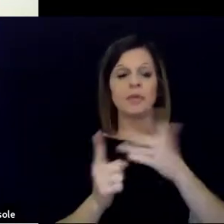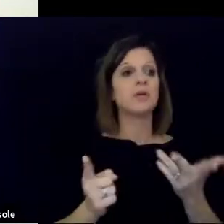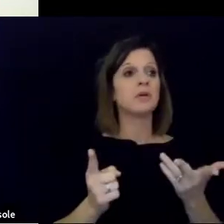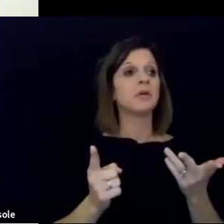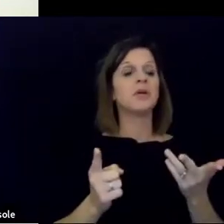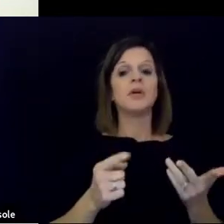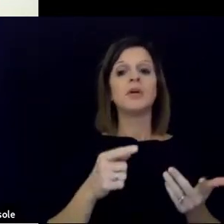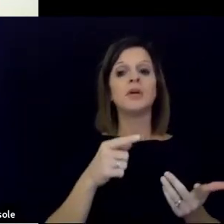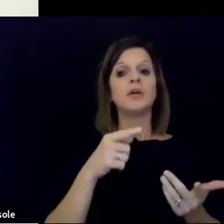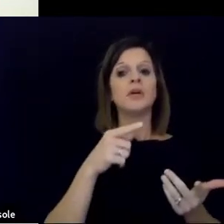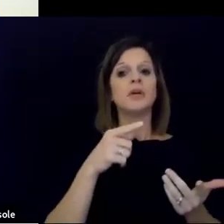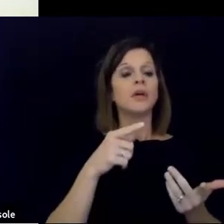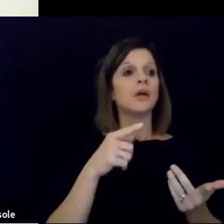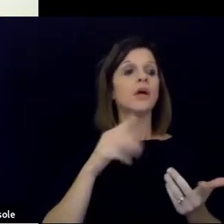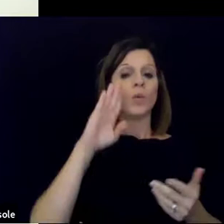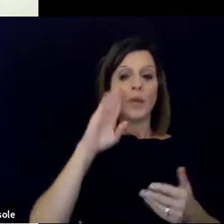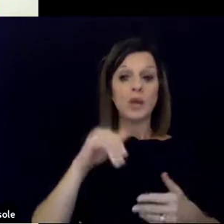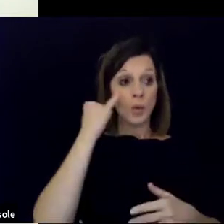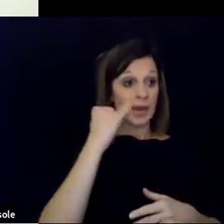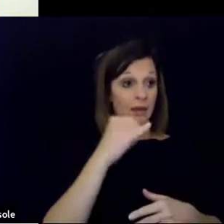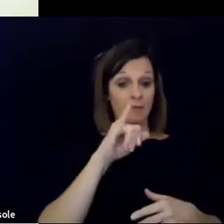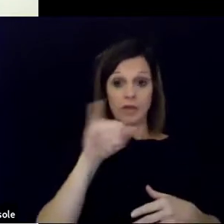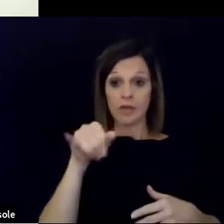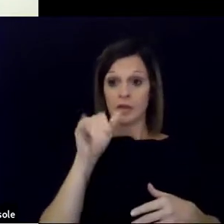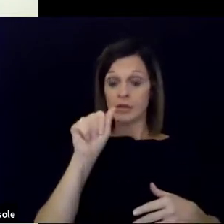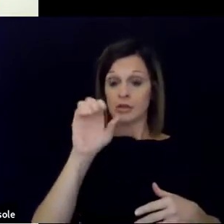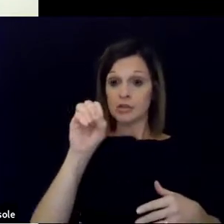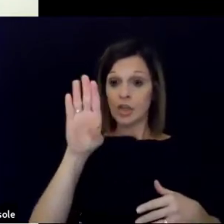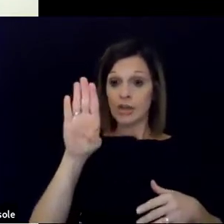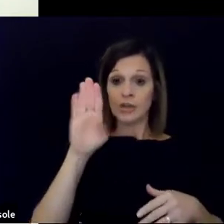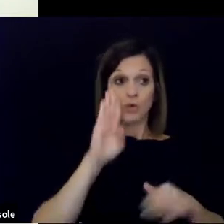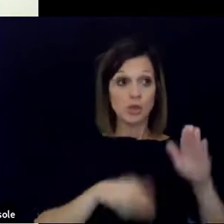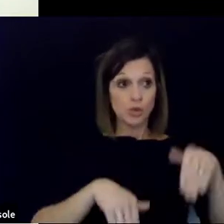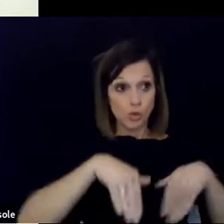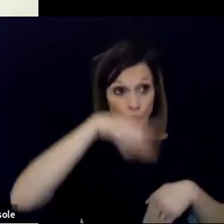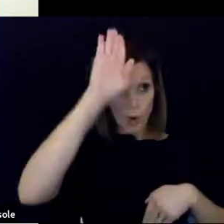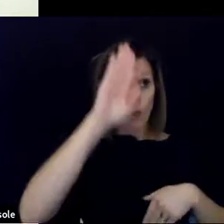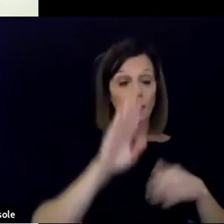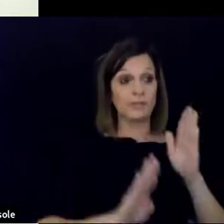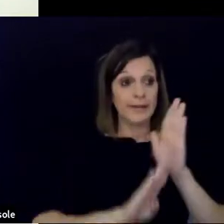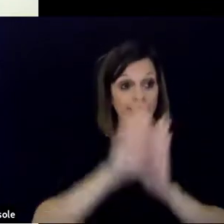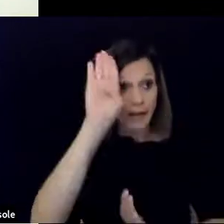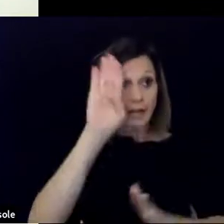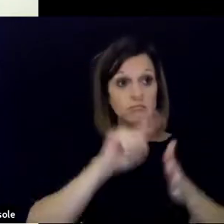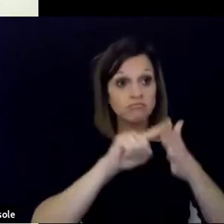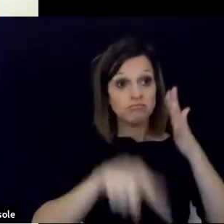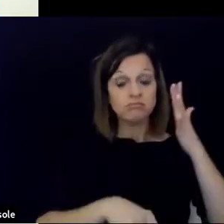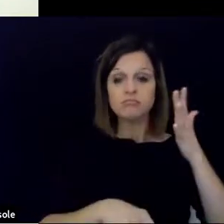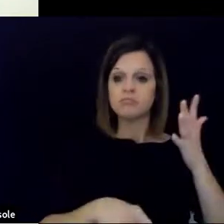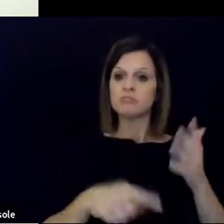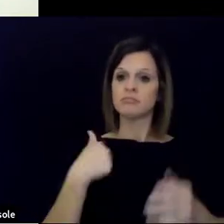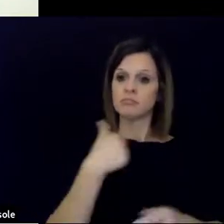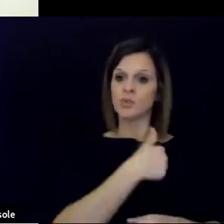we would have to take charge of that, and so we did. Not an easy thing to do, but who else is gonna do it, nobody.